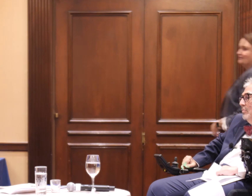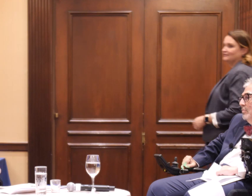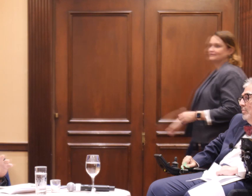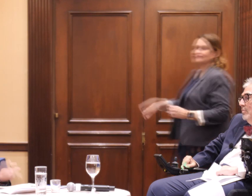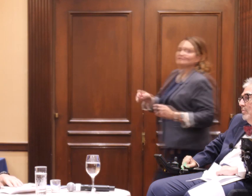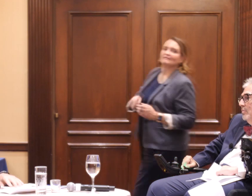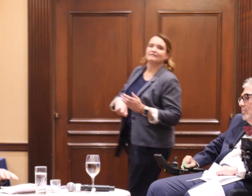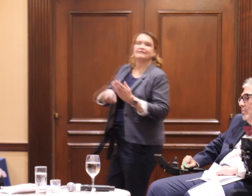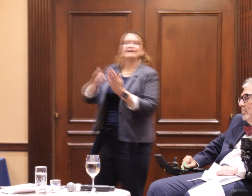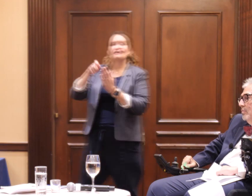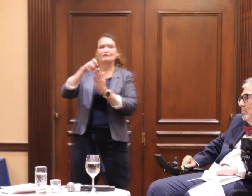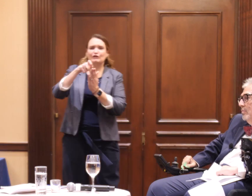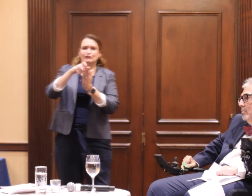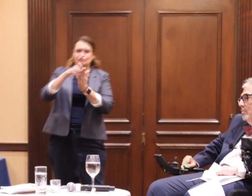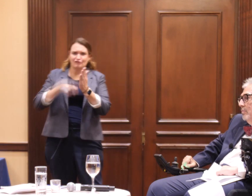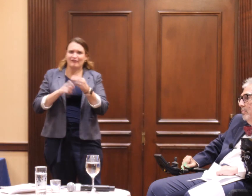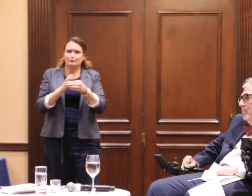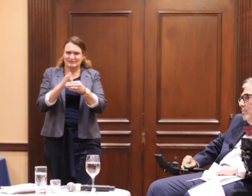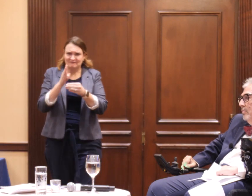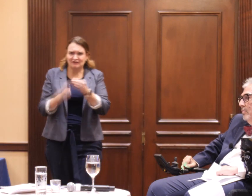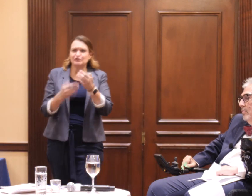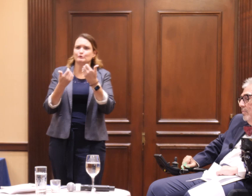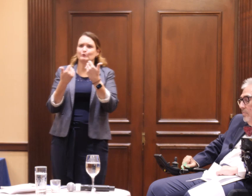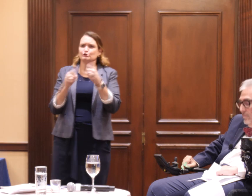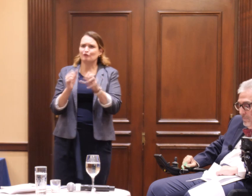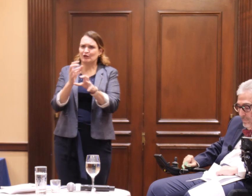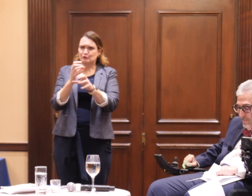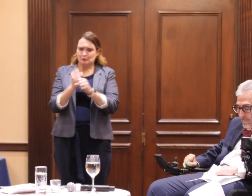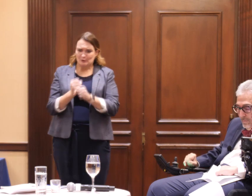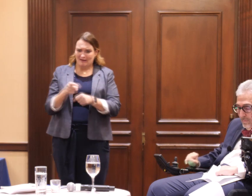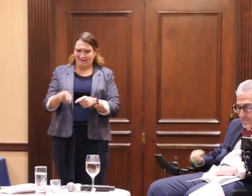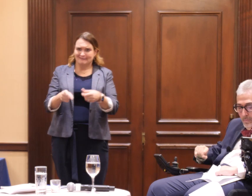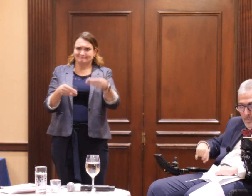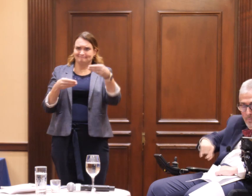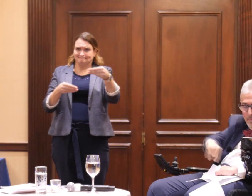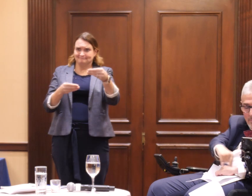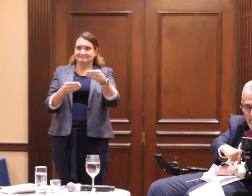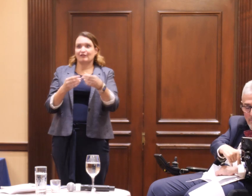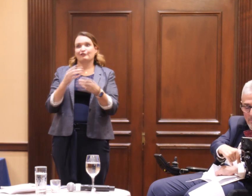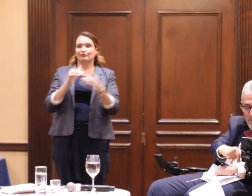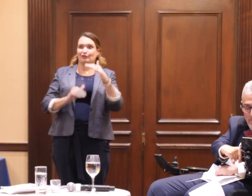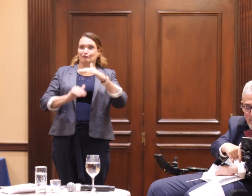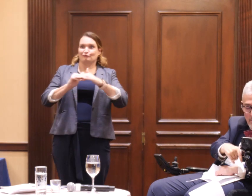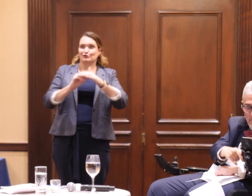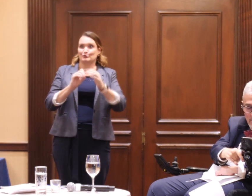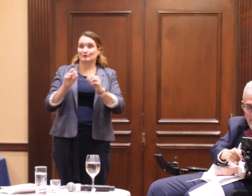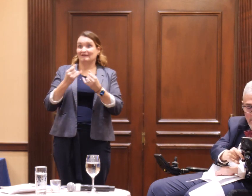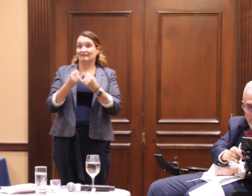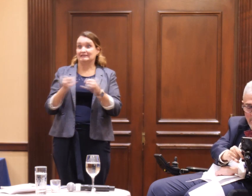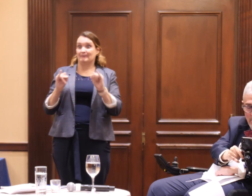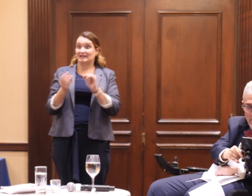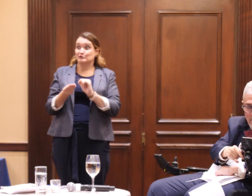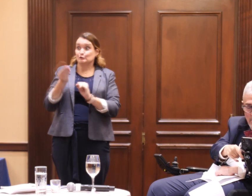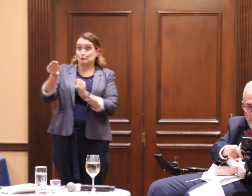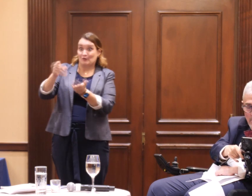get On the Threshold of Independence to the printers and it was a deadline. Unfortunately Lex